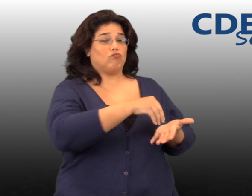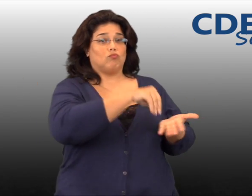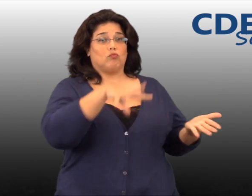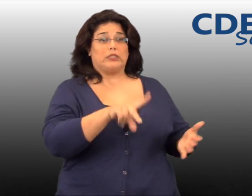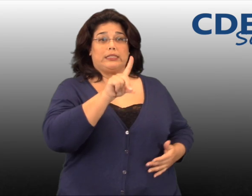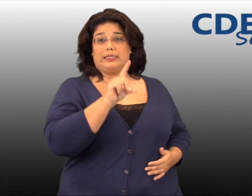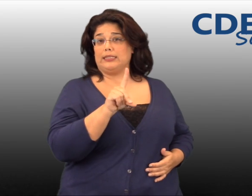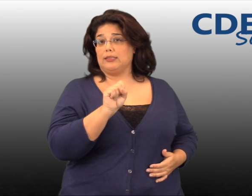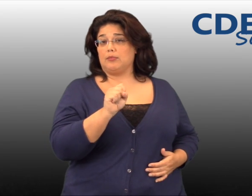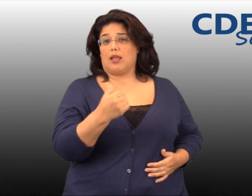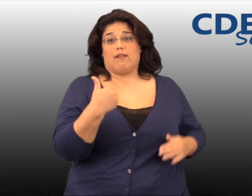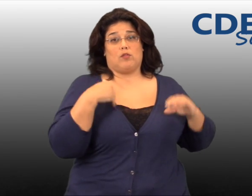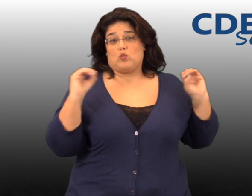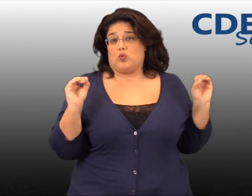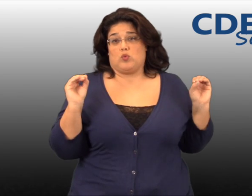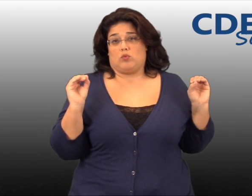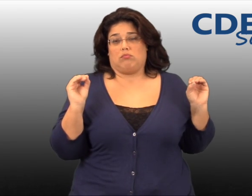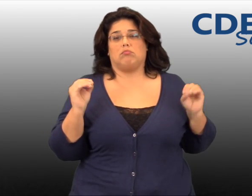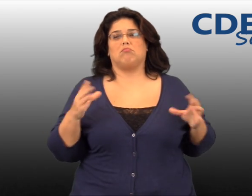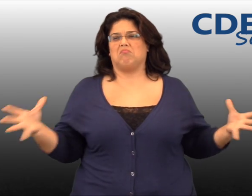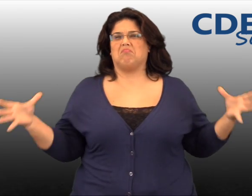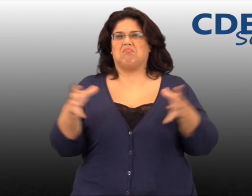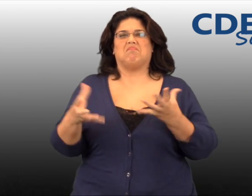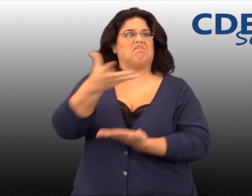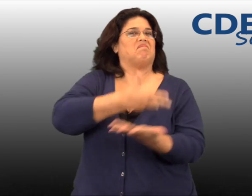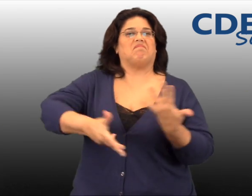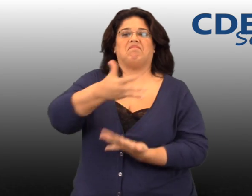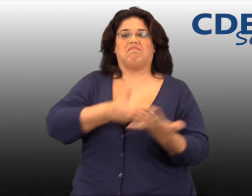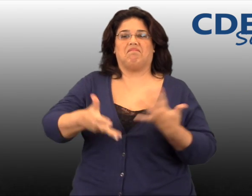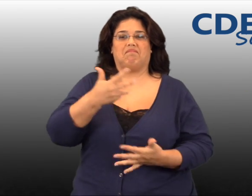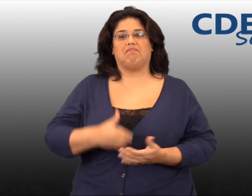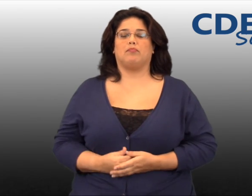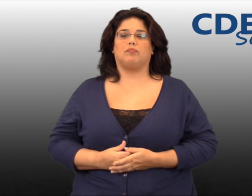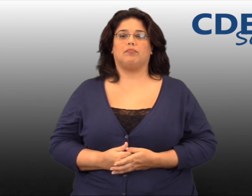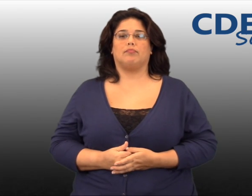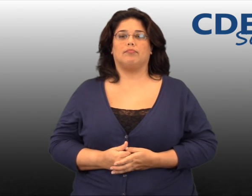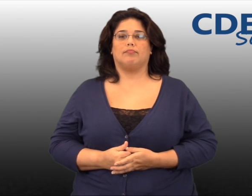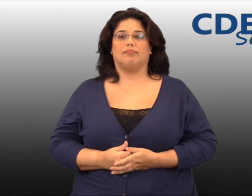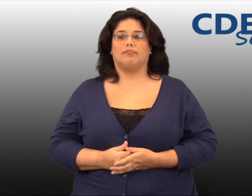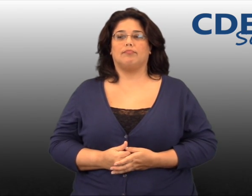individual educational needs, the child is placed with non disabled students.